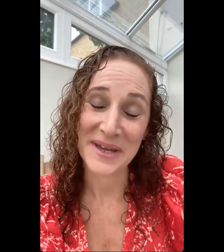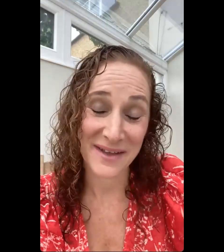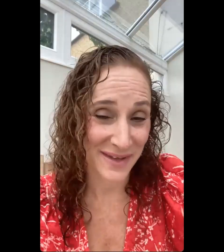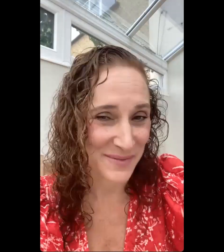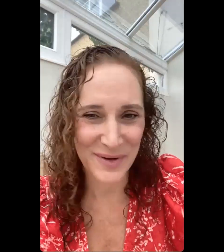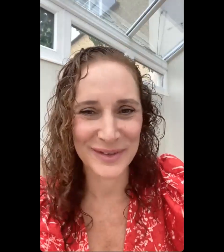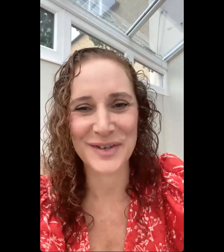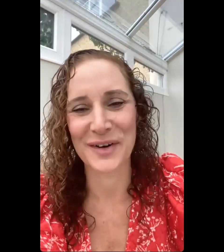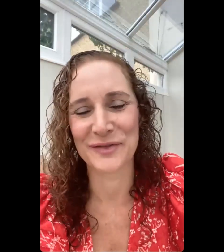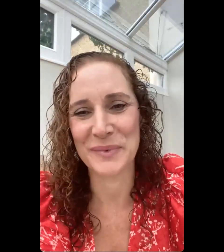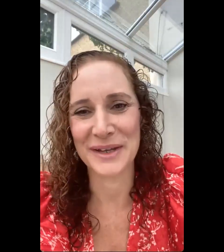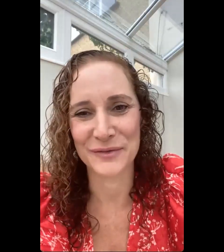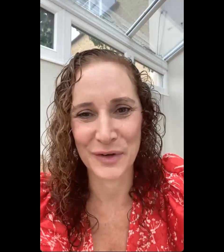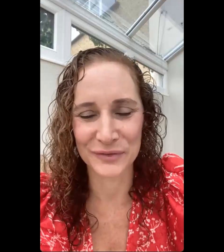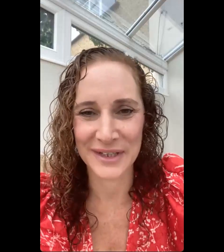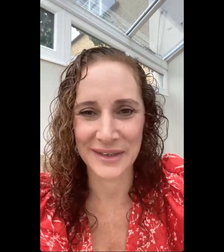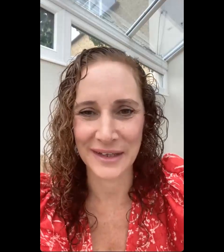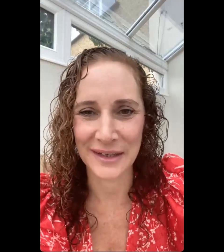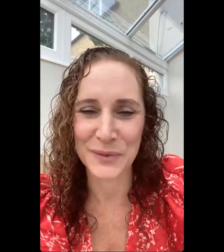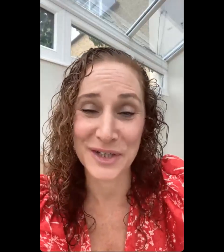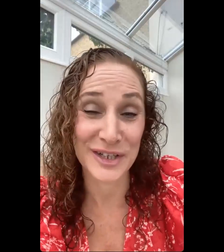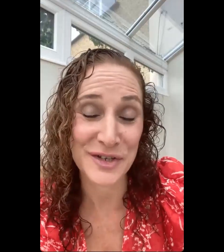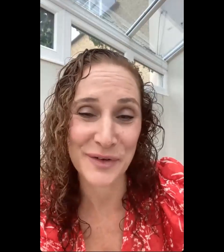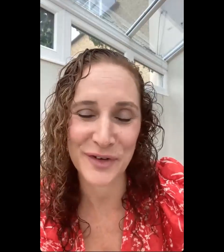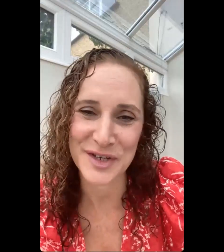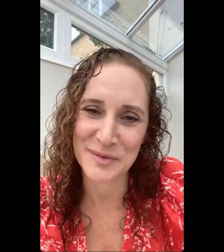We have had the privilege of being involved in the Audiology Refreshers